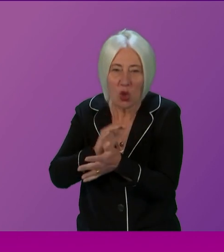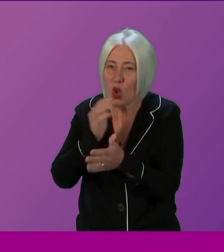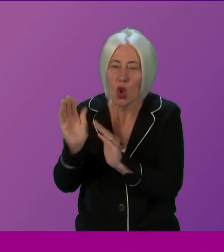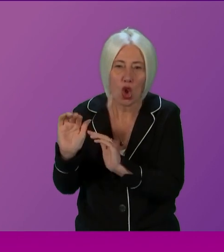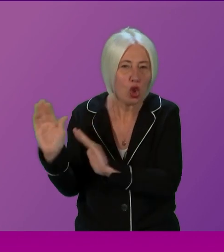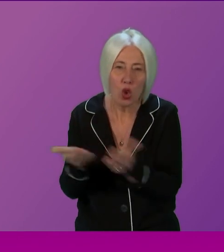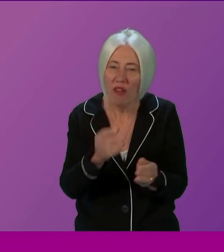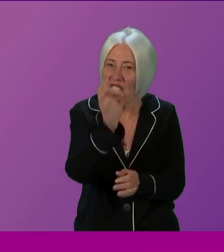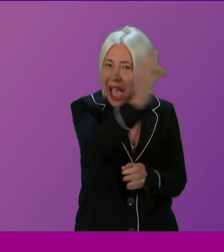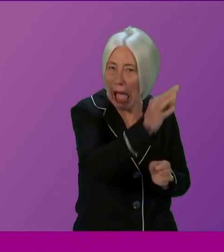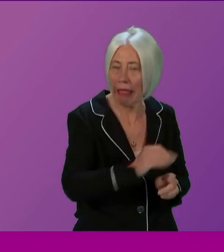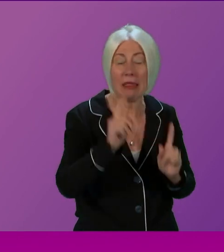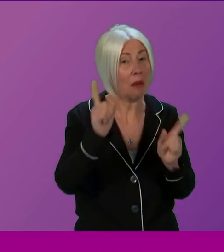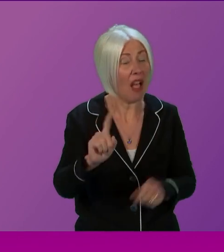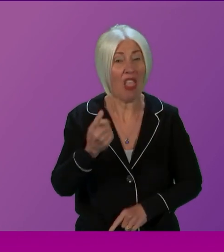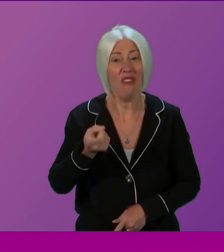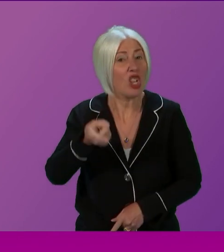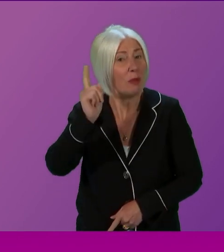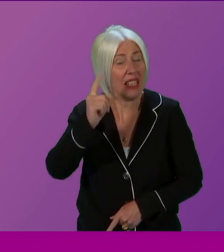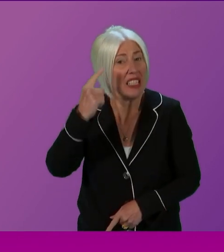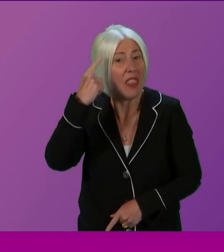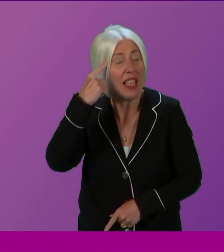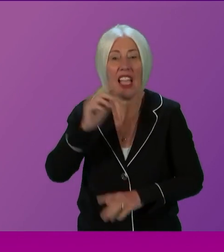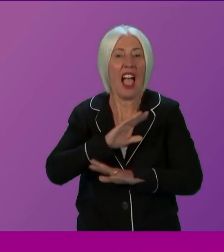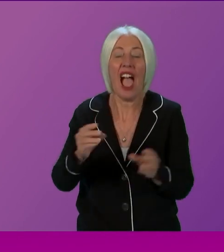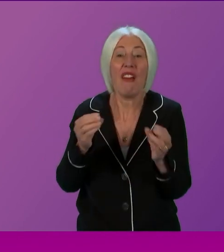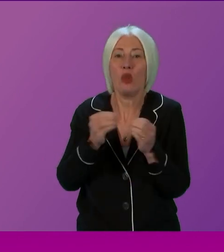However, the First Minister seems to think that if she does not mention Kate Forbes—if